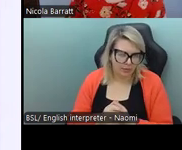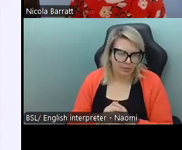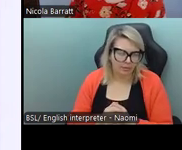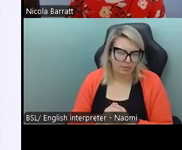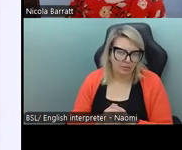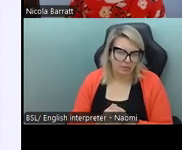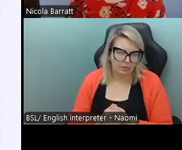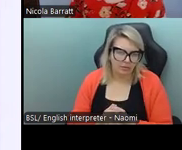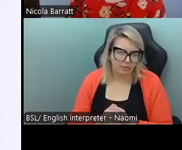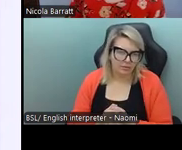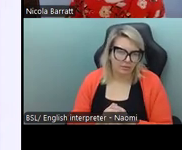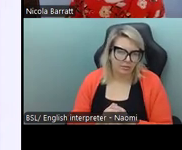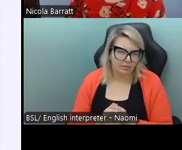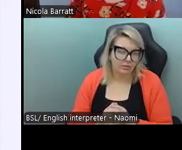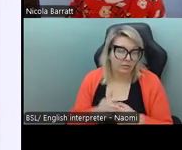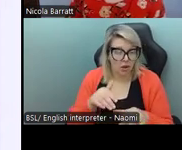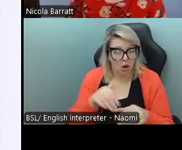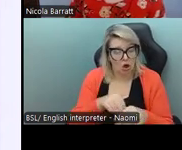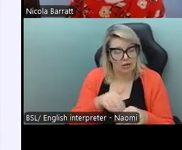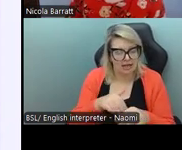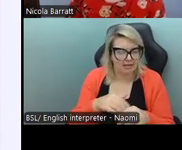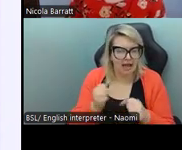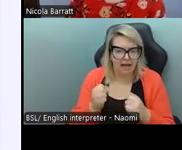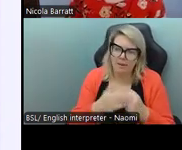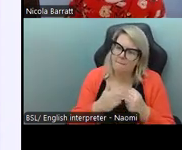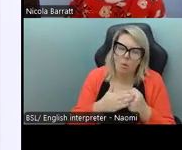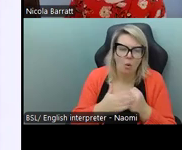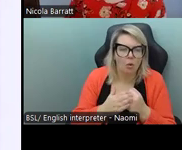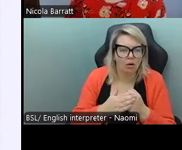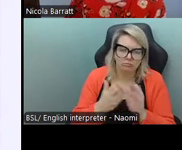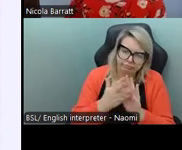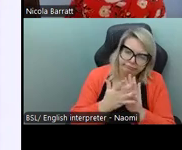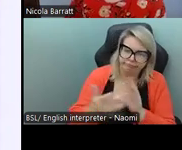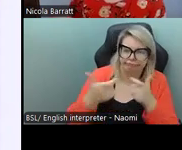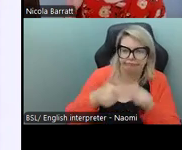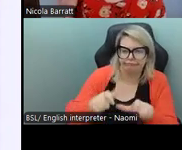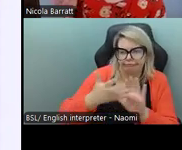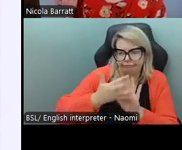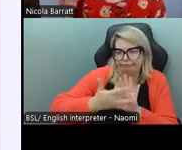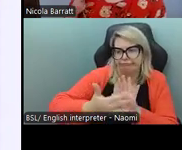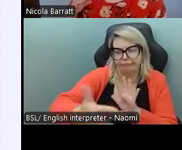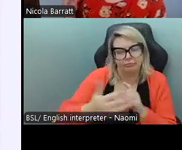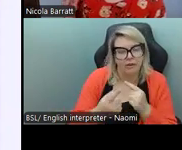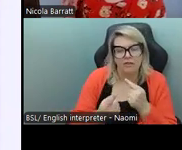Content tends to have a longer lifespan on here. Whereas on other platforms, you'll put it up and it'll be valid